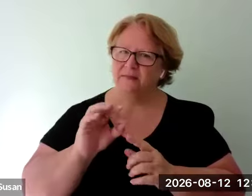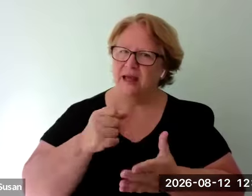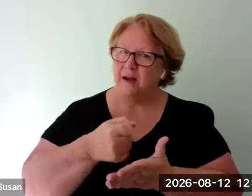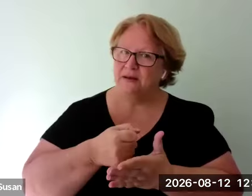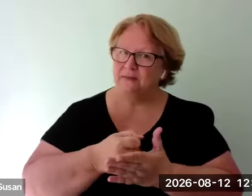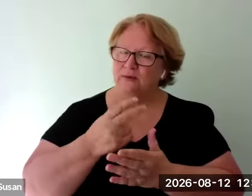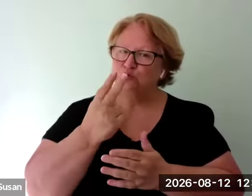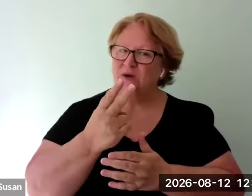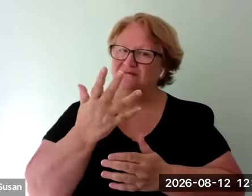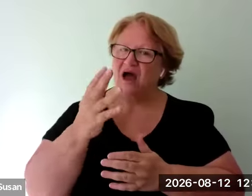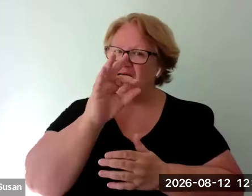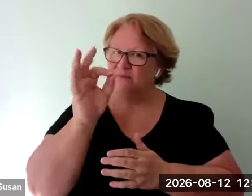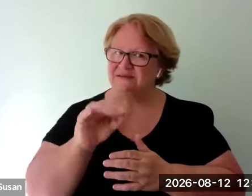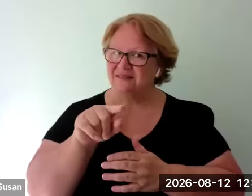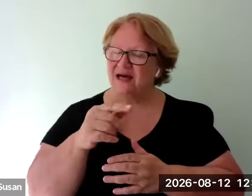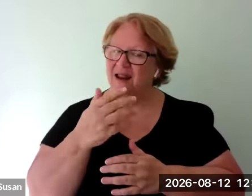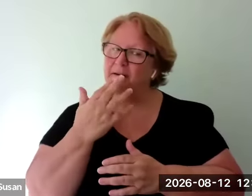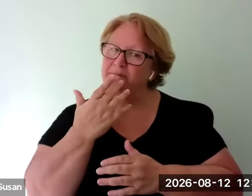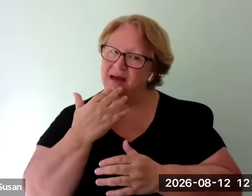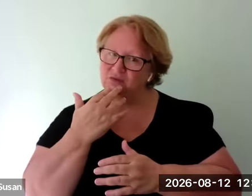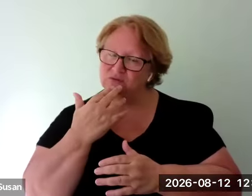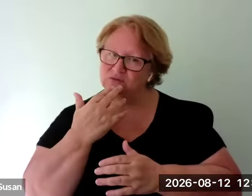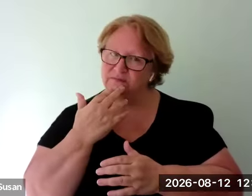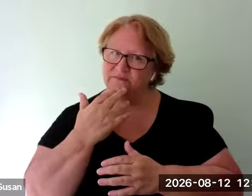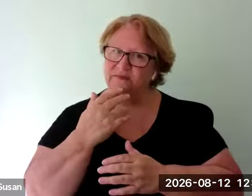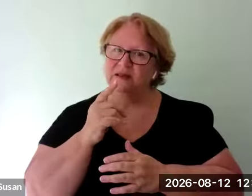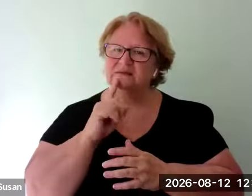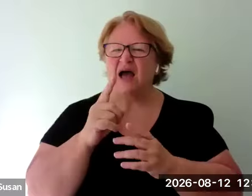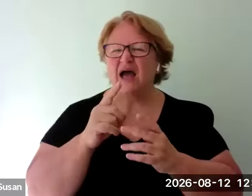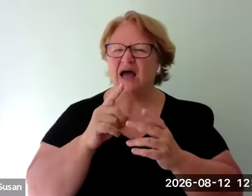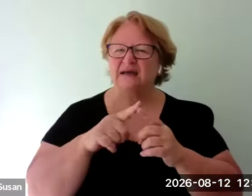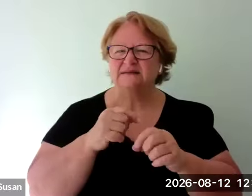per Fellowship for research and professional development.